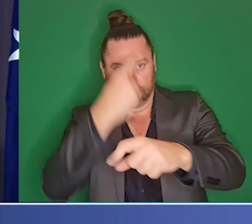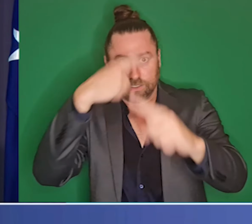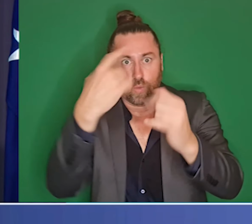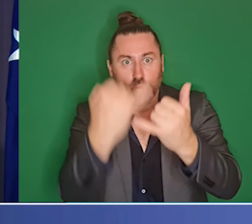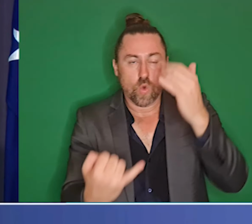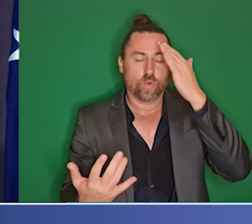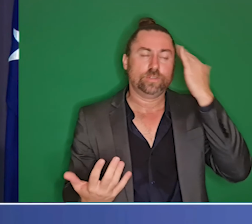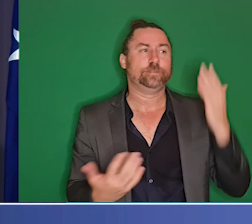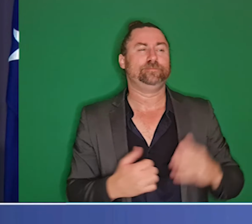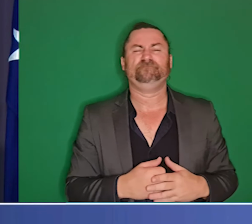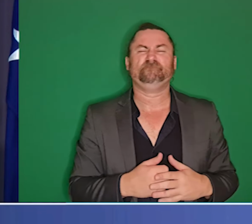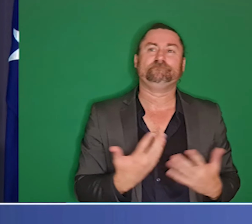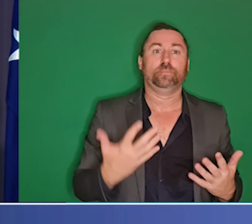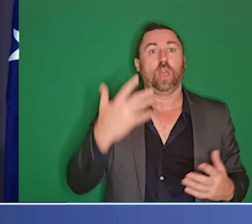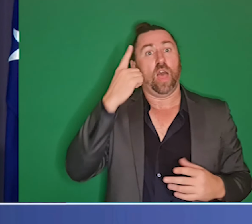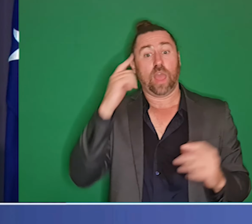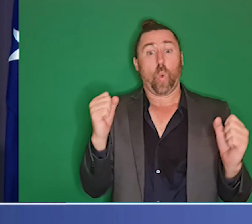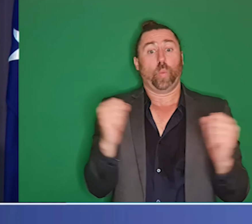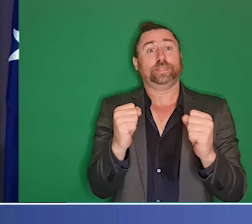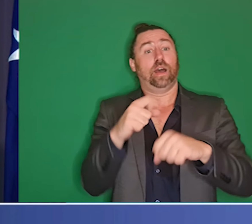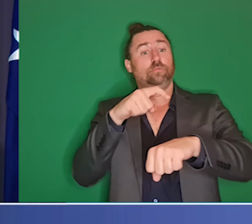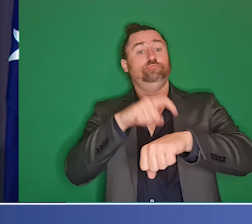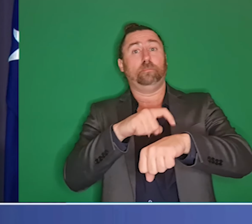I think winter, we will see more COVID.